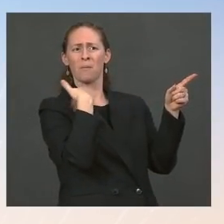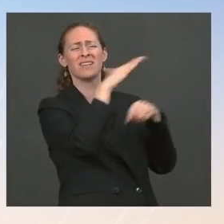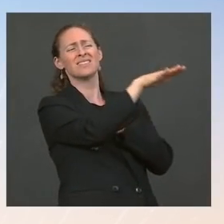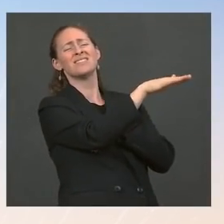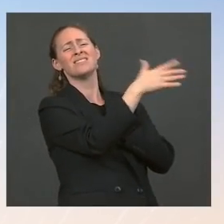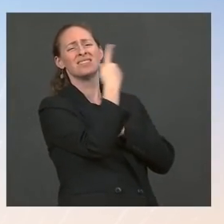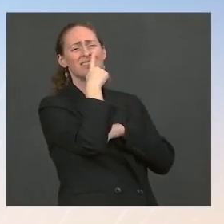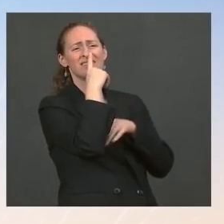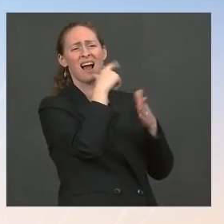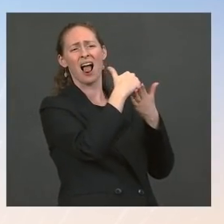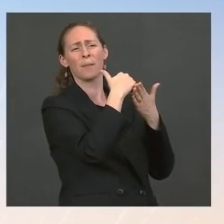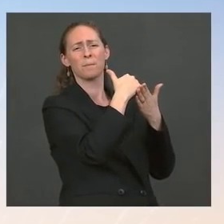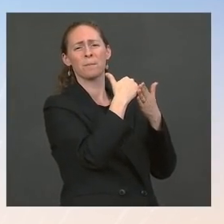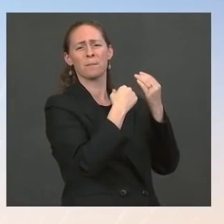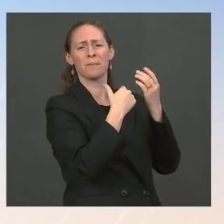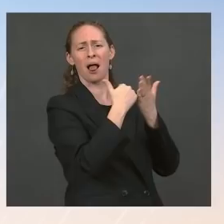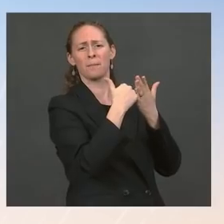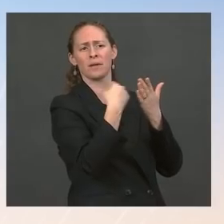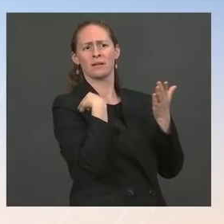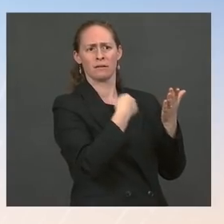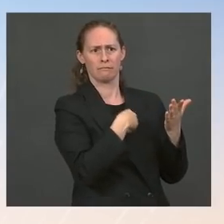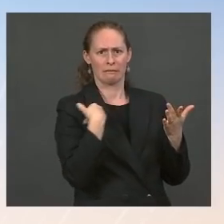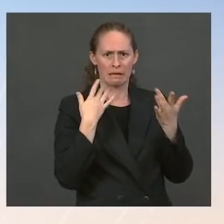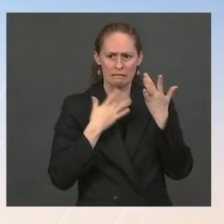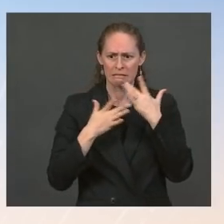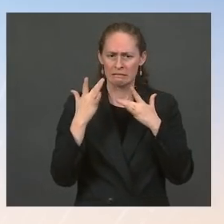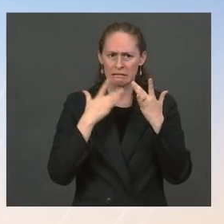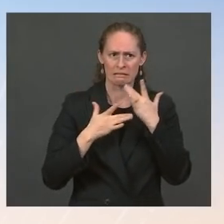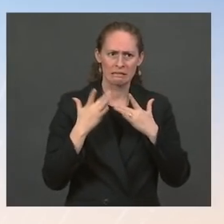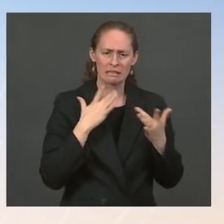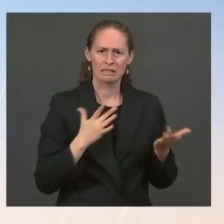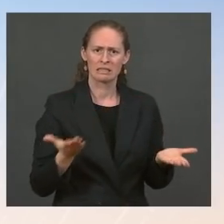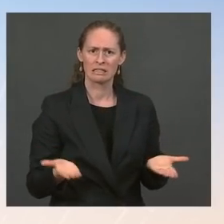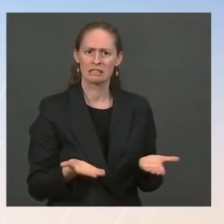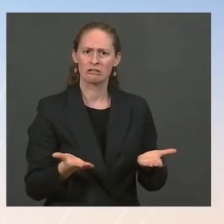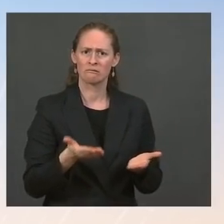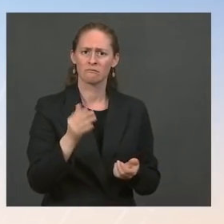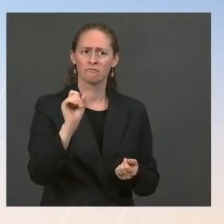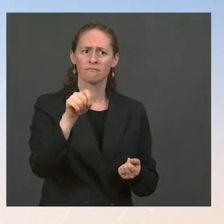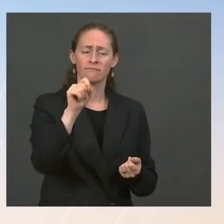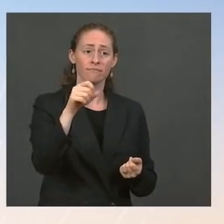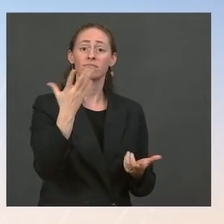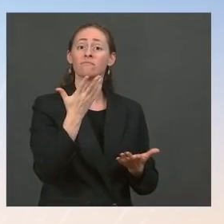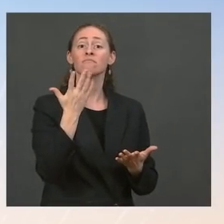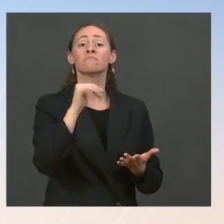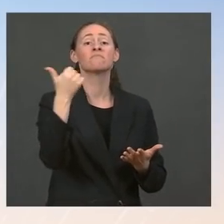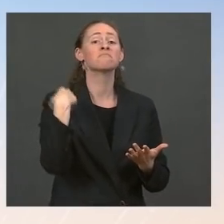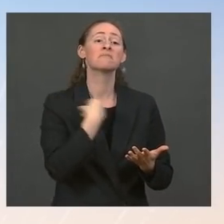and work to address it here as well. I would also note that what we're also working to address is more of a logistics issue